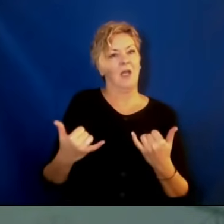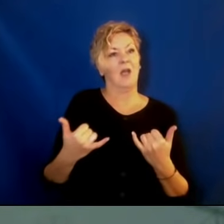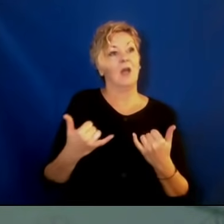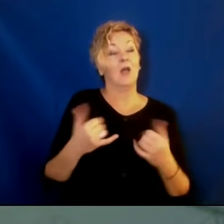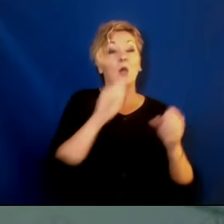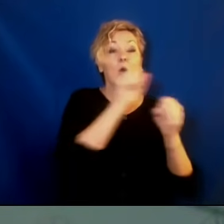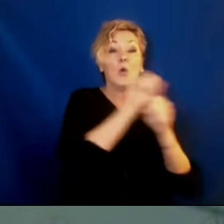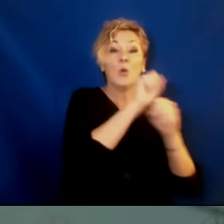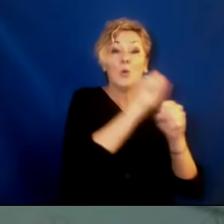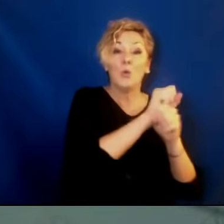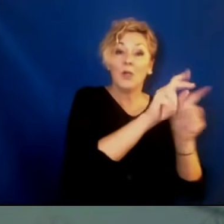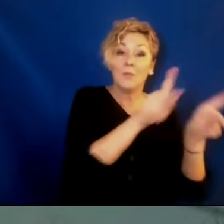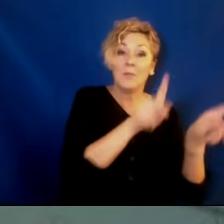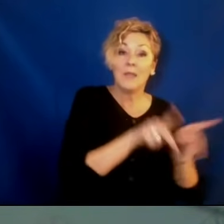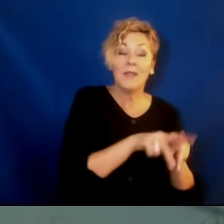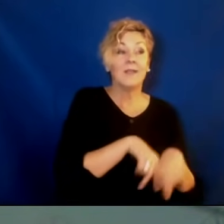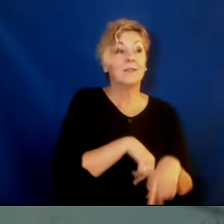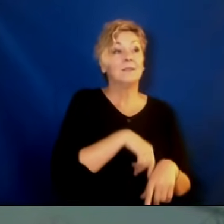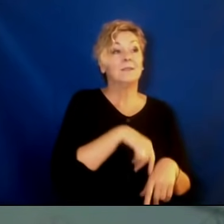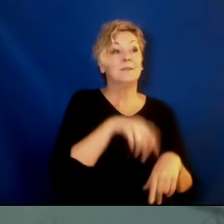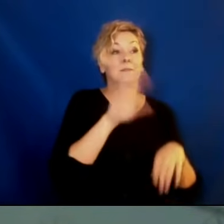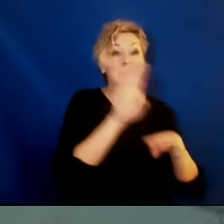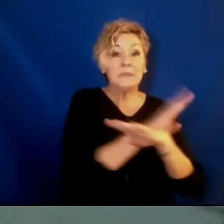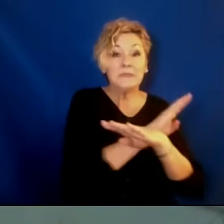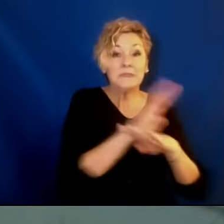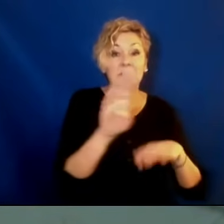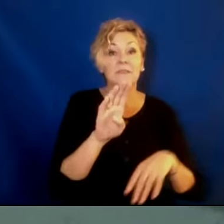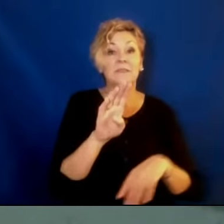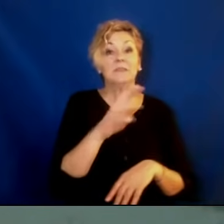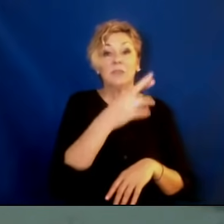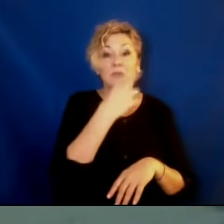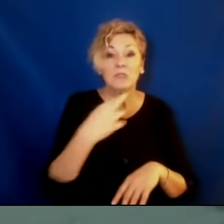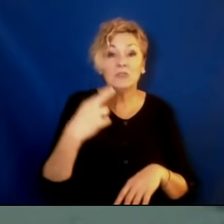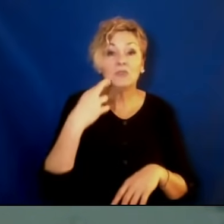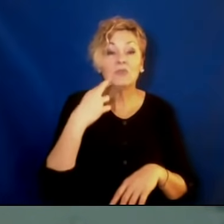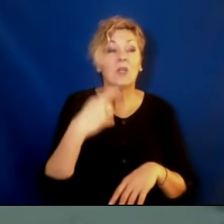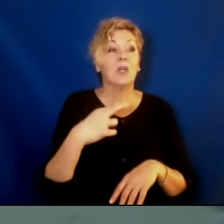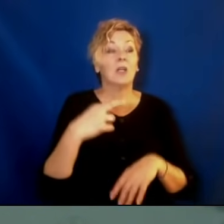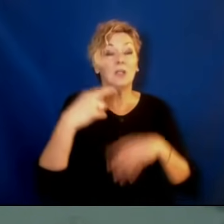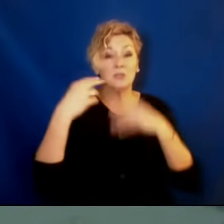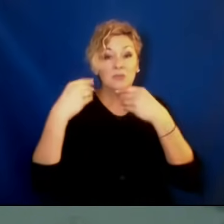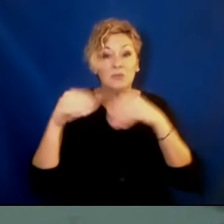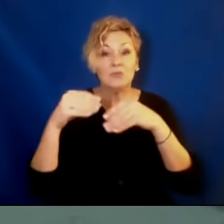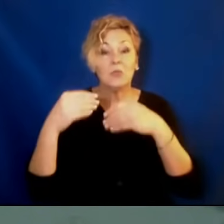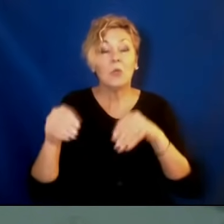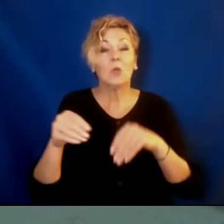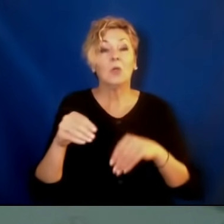Those are the types of places where transmission is being seen in the safety protocols that exist in workplaces